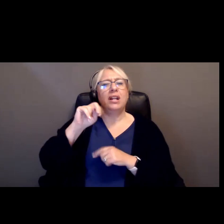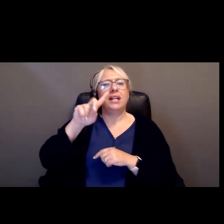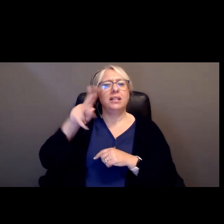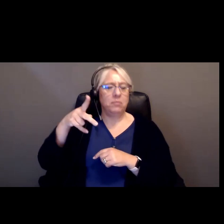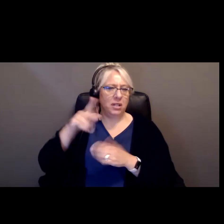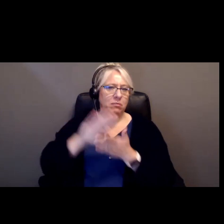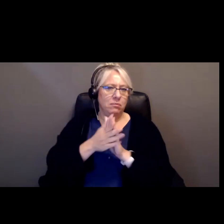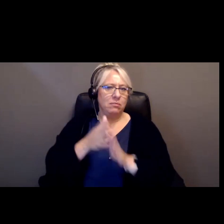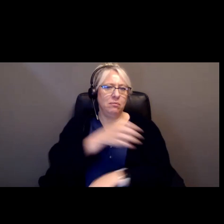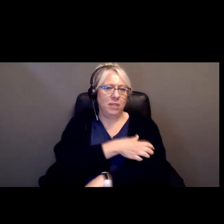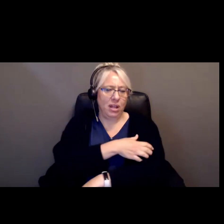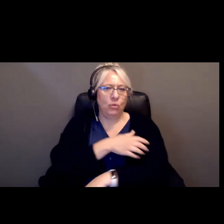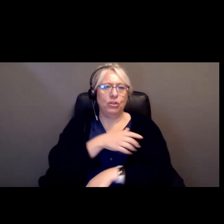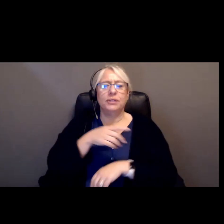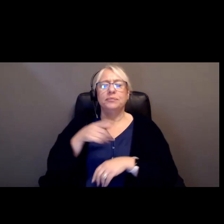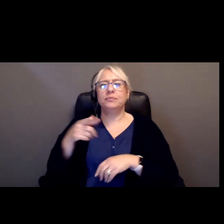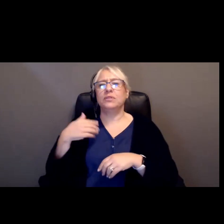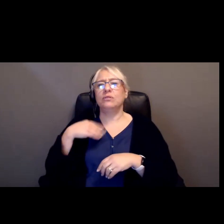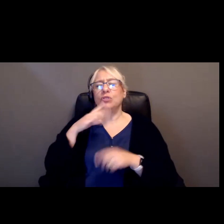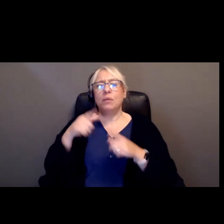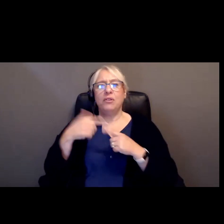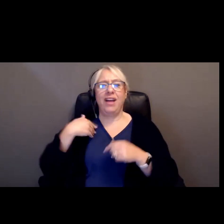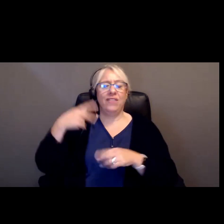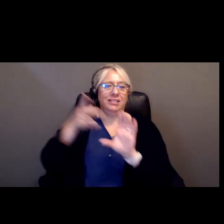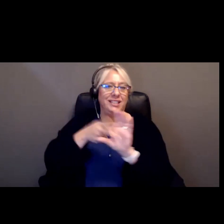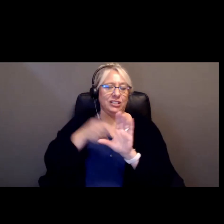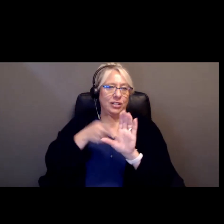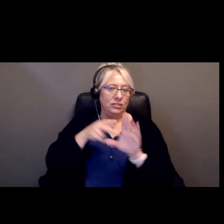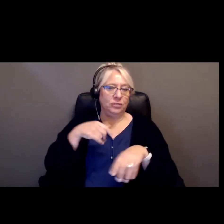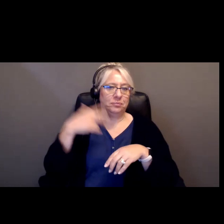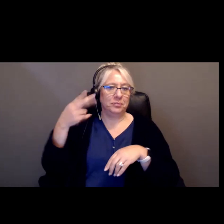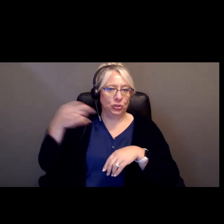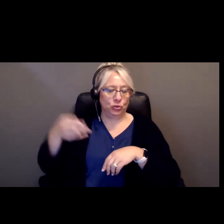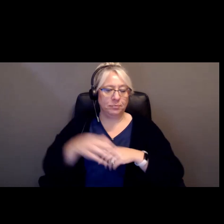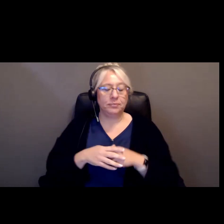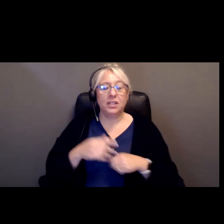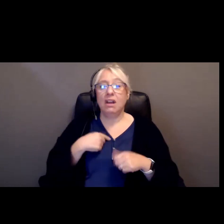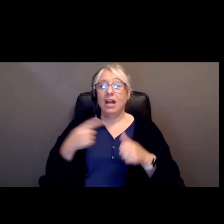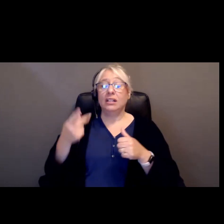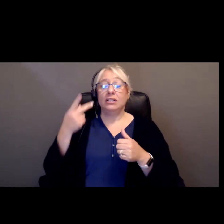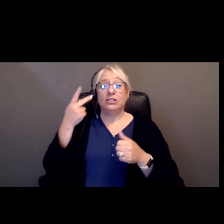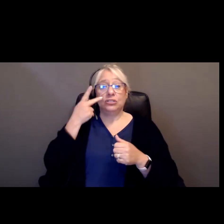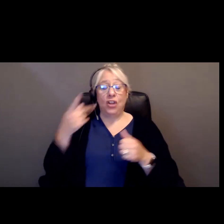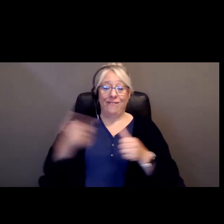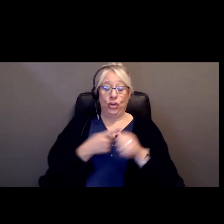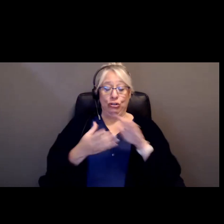psychiatric history. And so, when I saw the first copy of the results, and they said two of people's